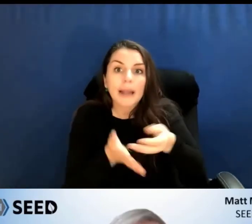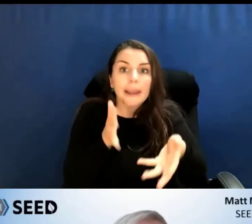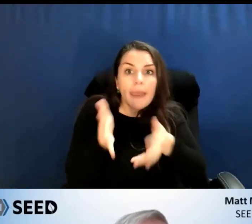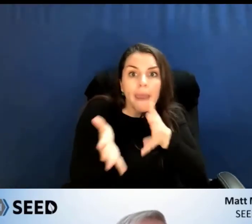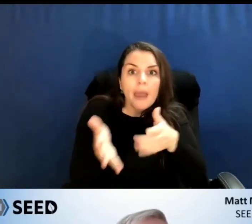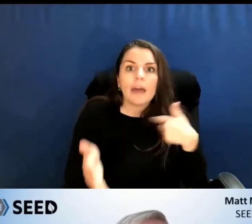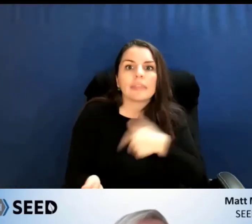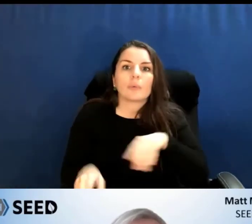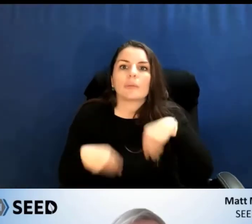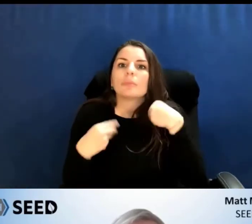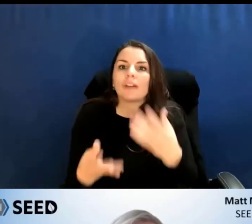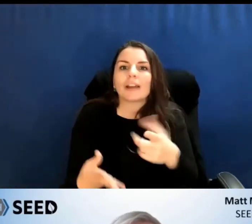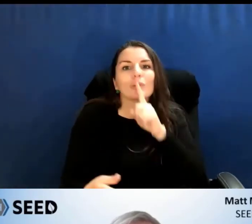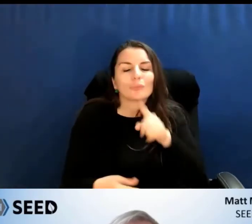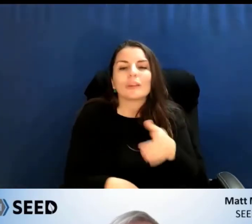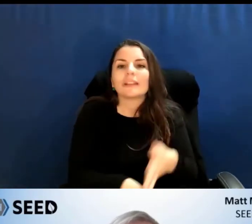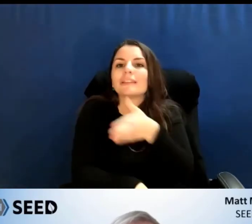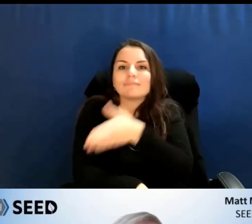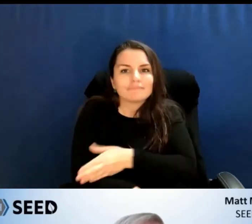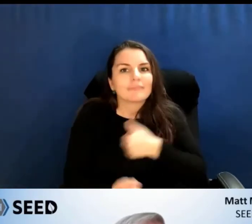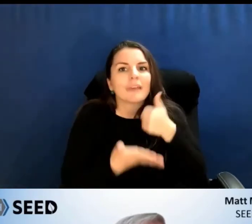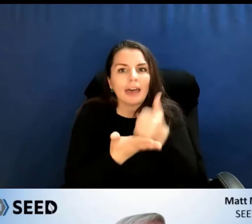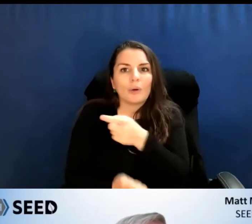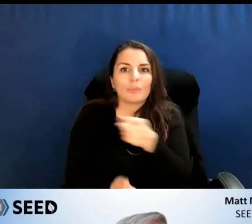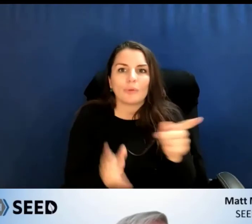is really helping innovators transition across that gap.